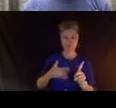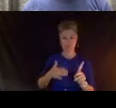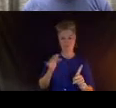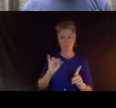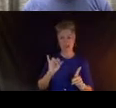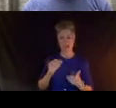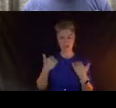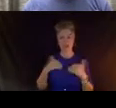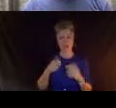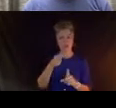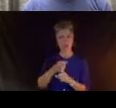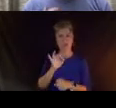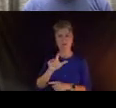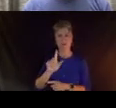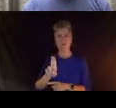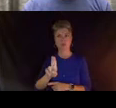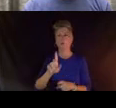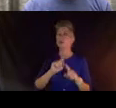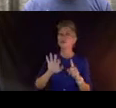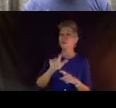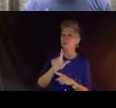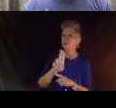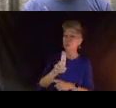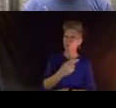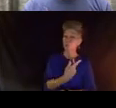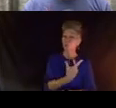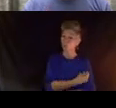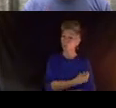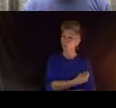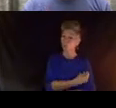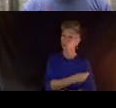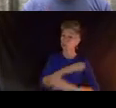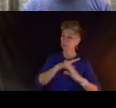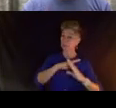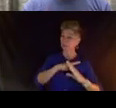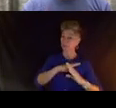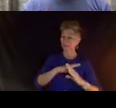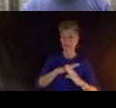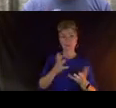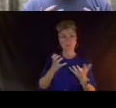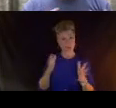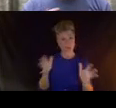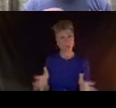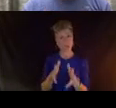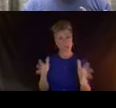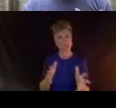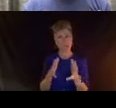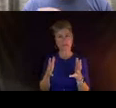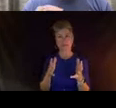But the flu vaccine, we are all really wanting to promote that for people, so if you can get at your pharmacies,